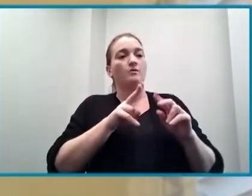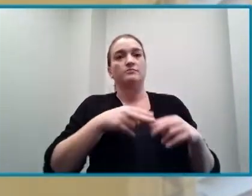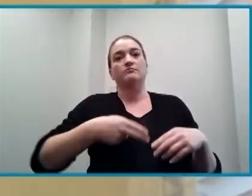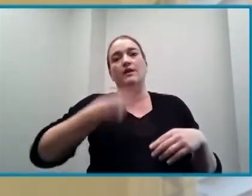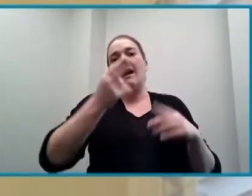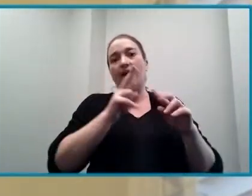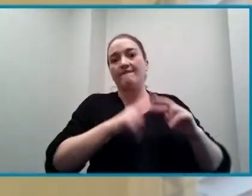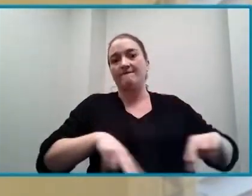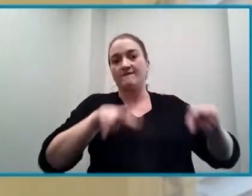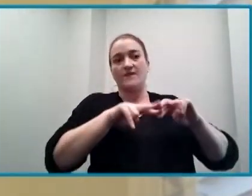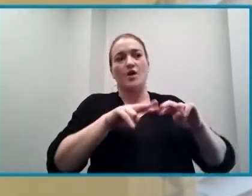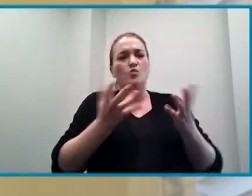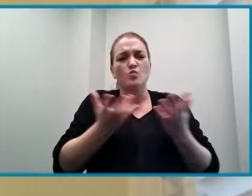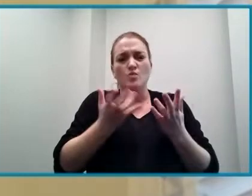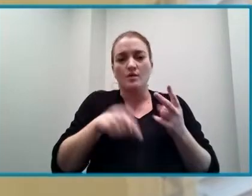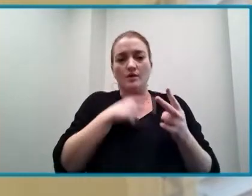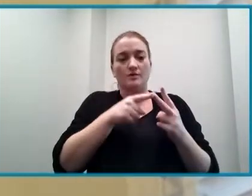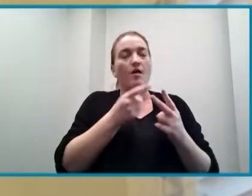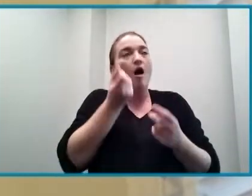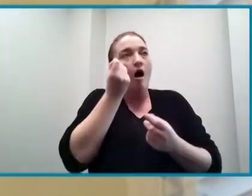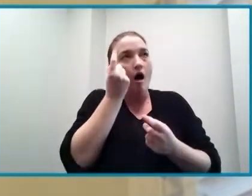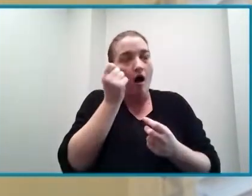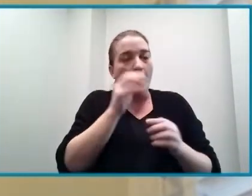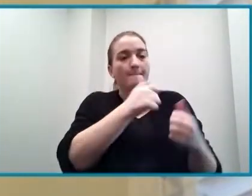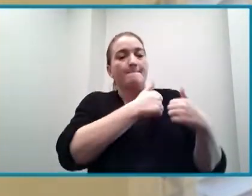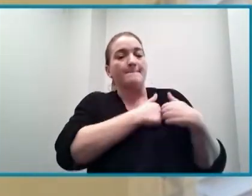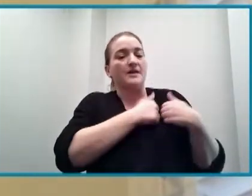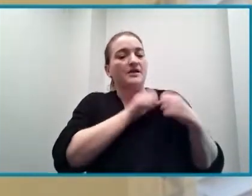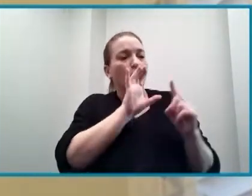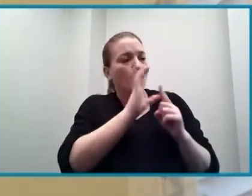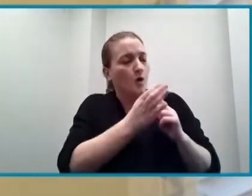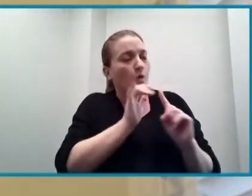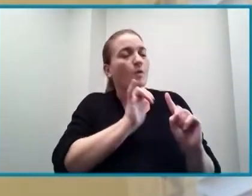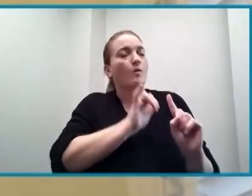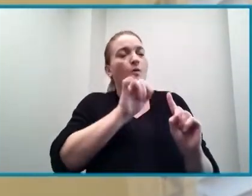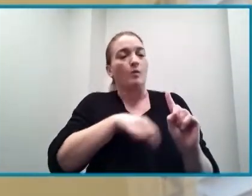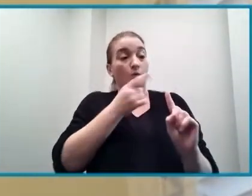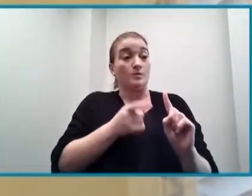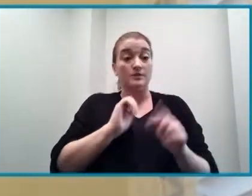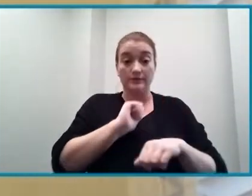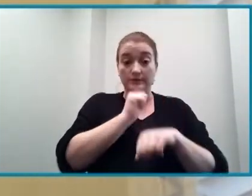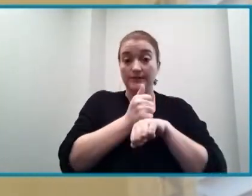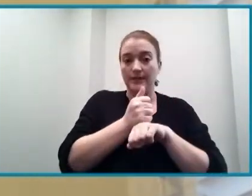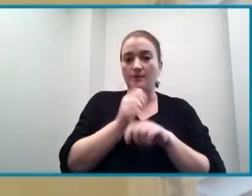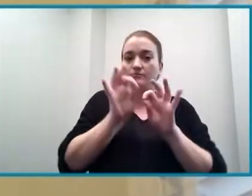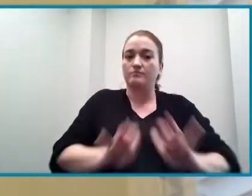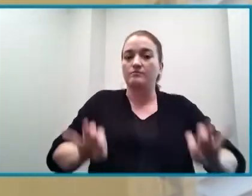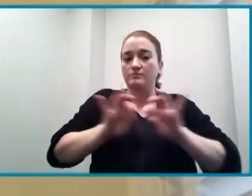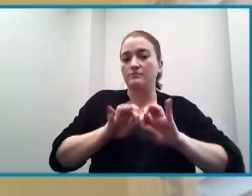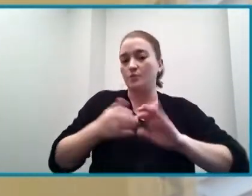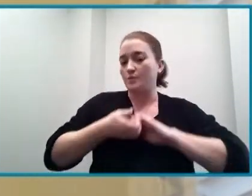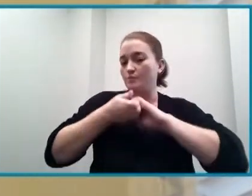understanding military culture and establishing key partnerships with organizations with a strong military background or network.